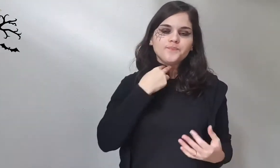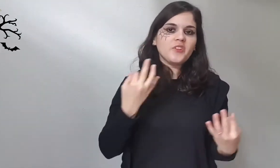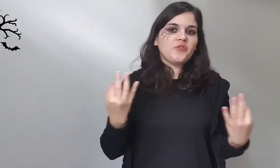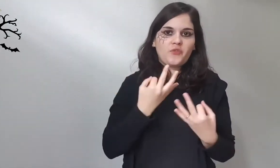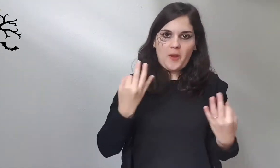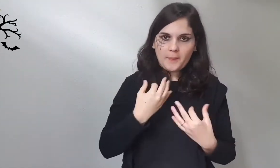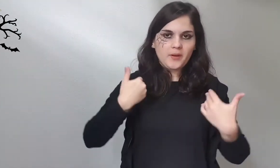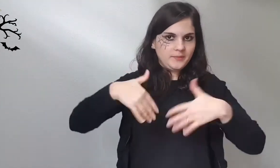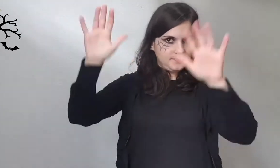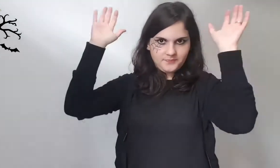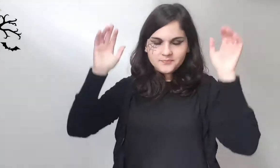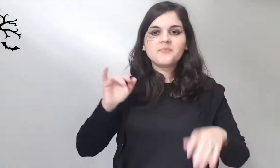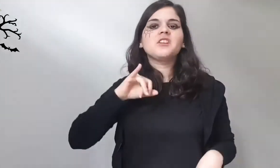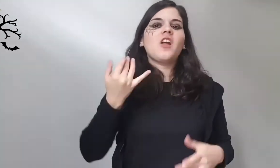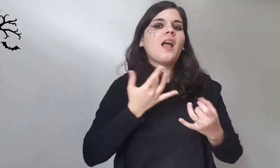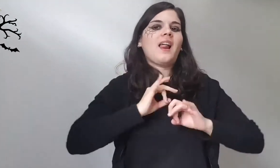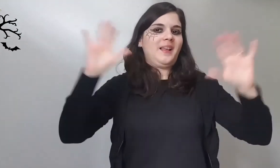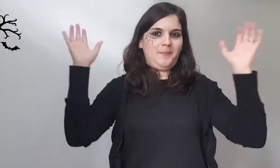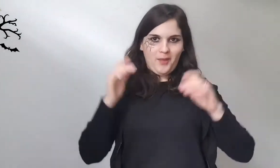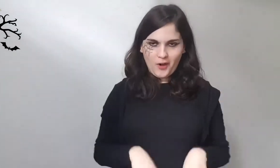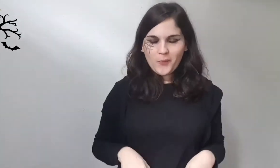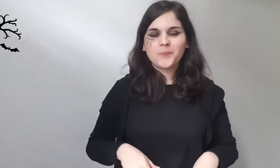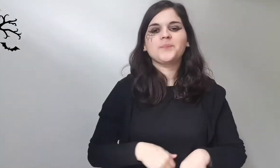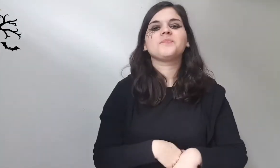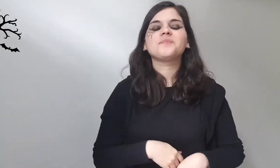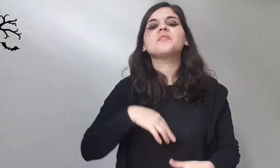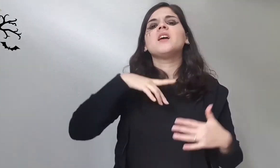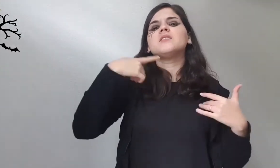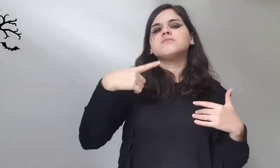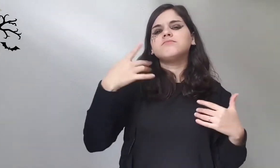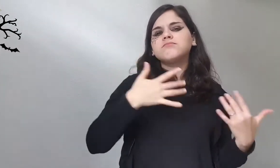The forced devil accepted the deal by letting him go.